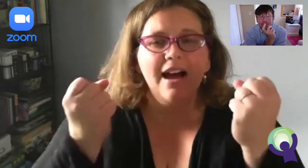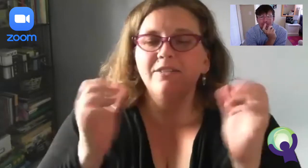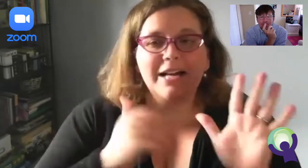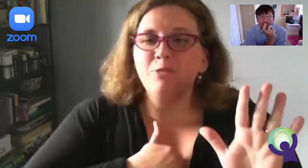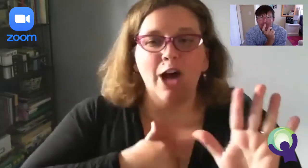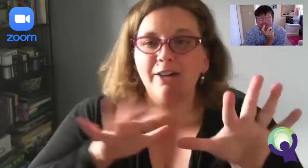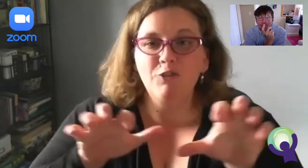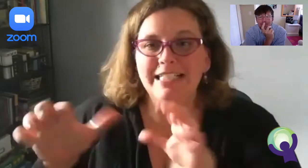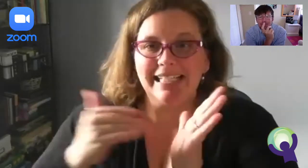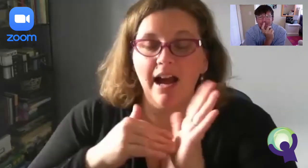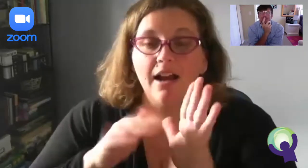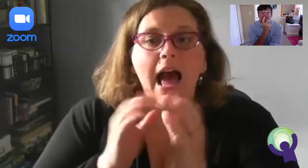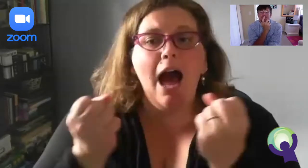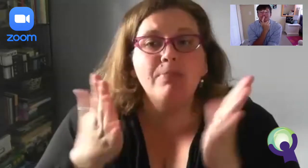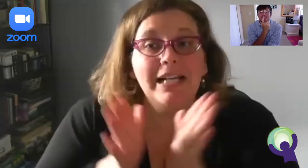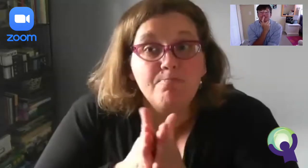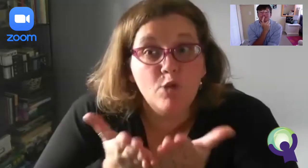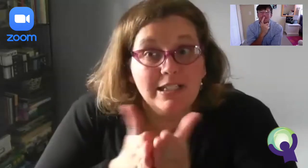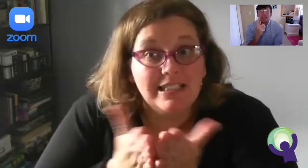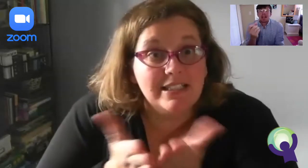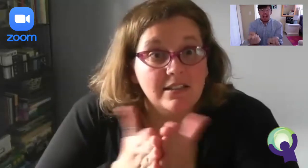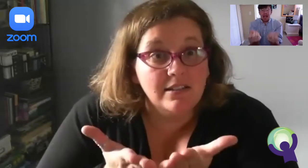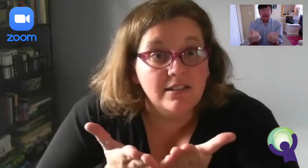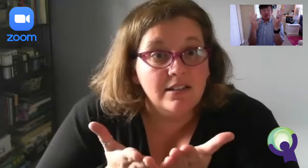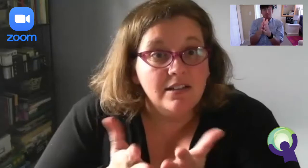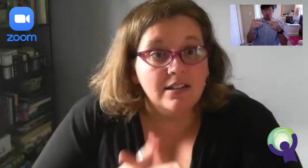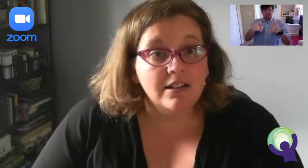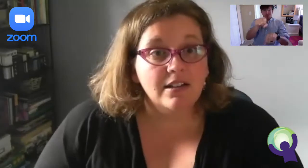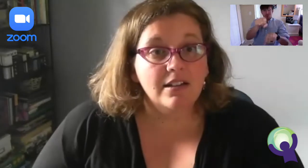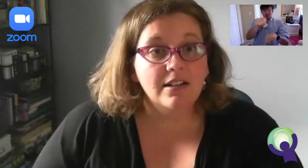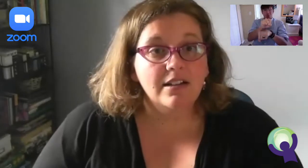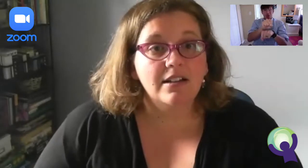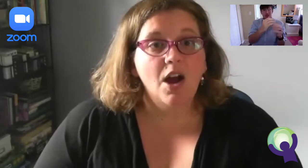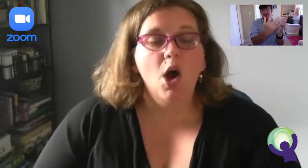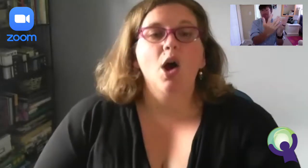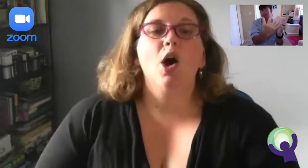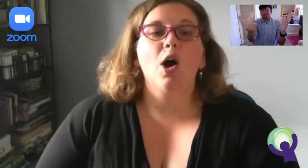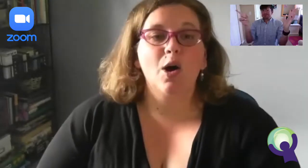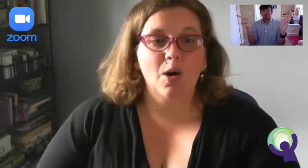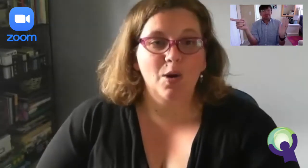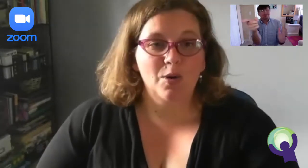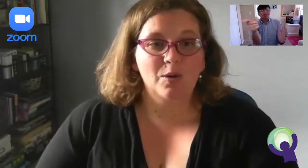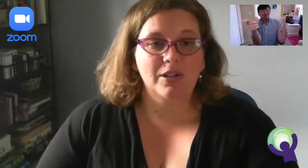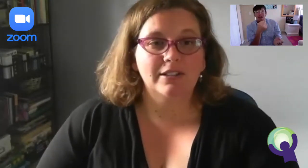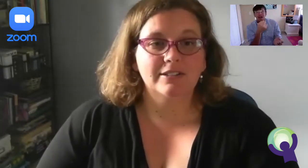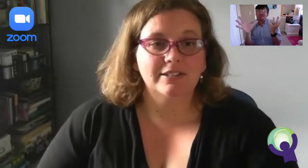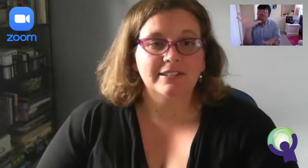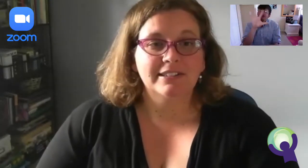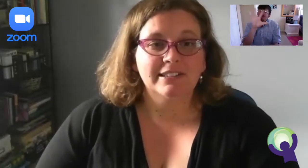thousand books? HOLLIE: I'm so sorry your picture was freezing. You're asking how many books? CHRISTOPHER: Yeah, how many books do you think were in